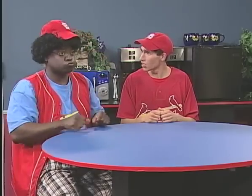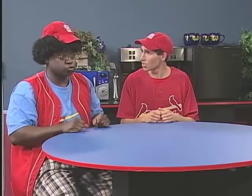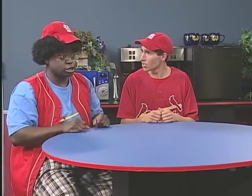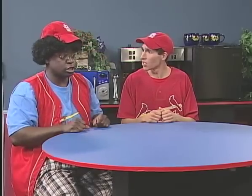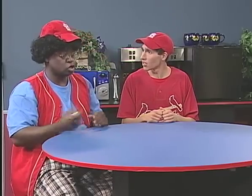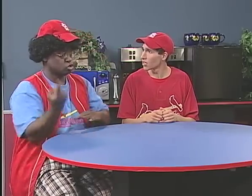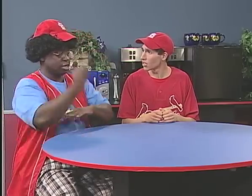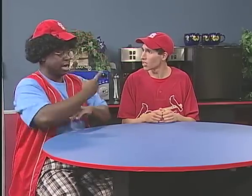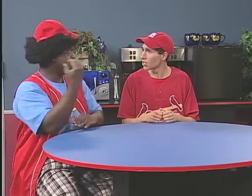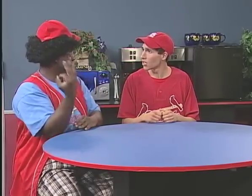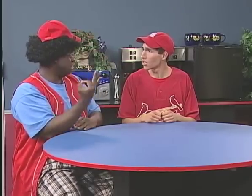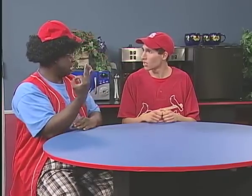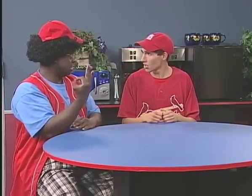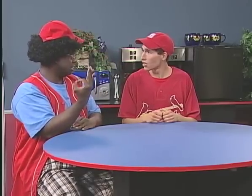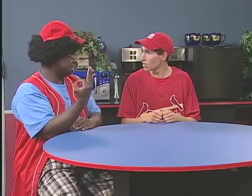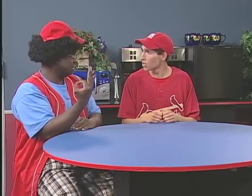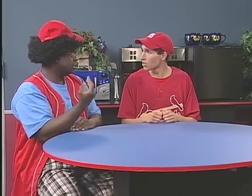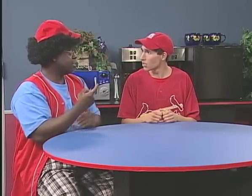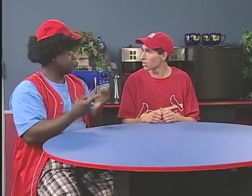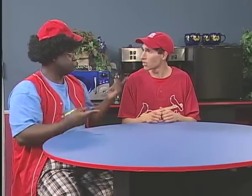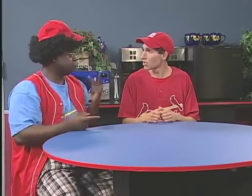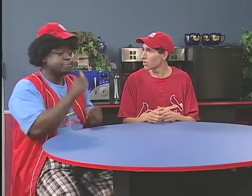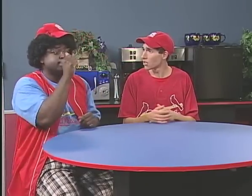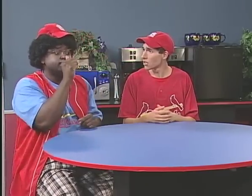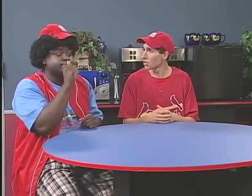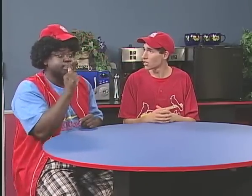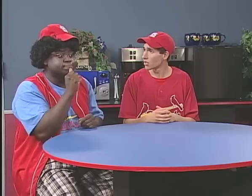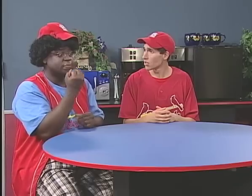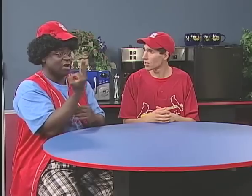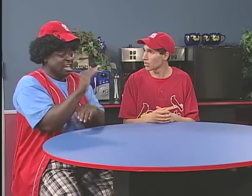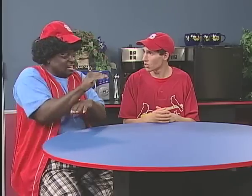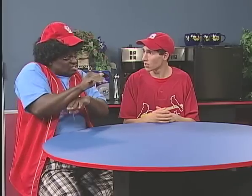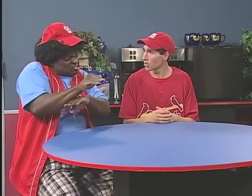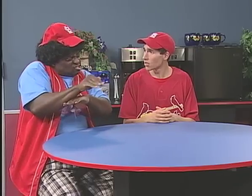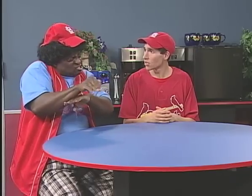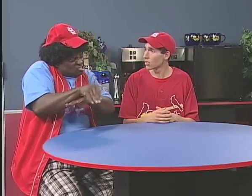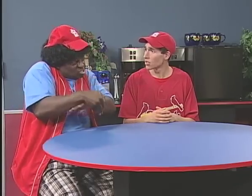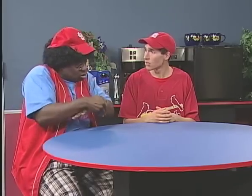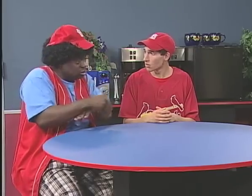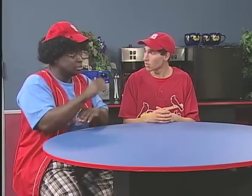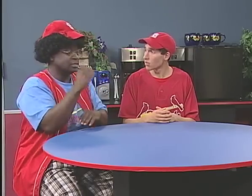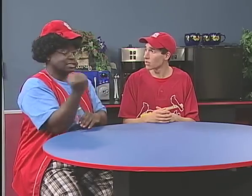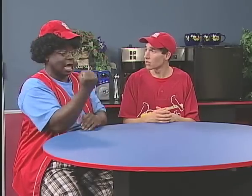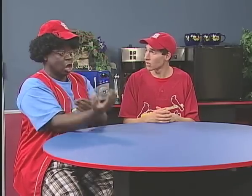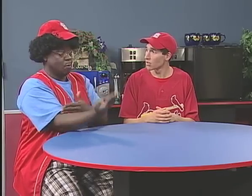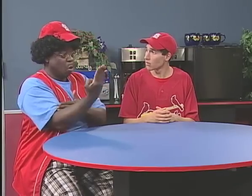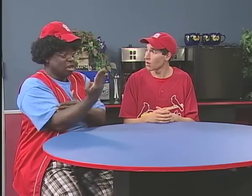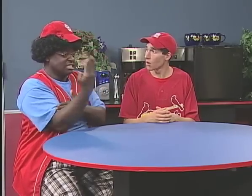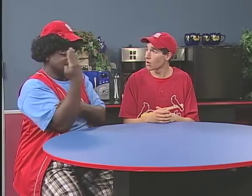TODAY IS FRIDAY. BOTH OF US BE PATIENT AND WORK LATE FRIDAY AND SATURDAY MORNING.